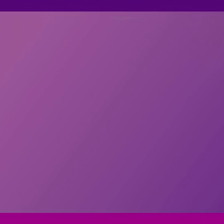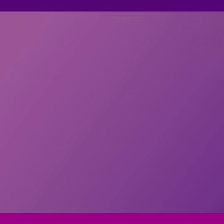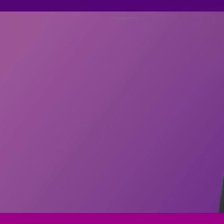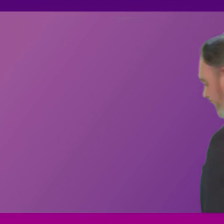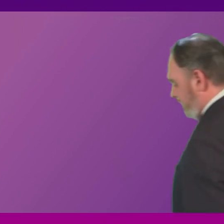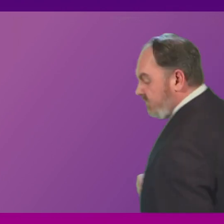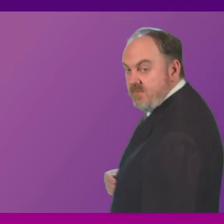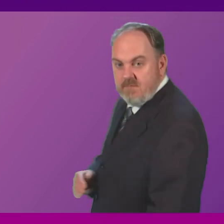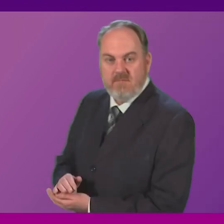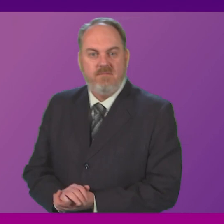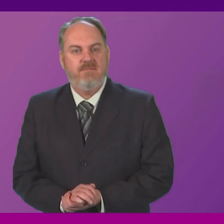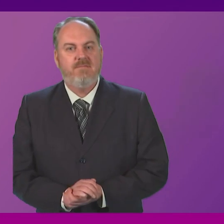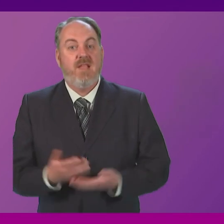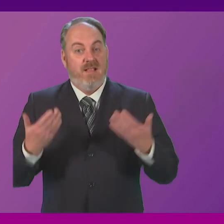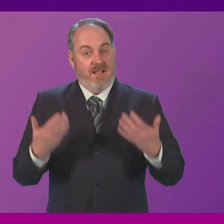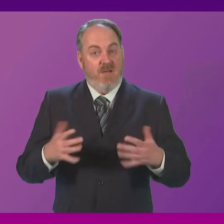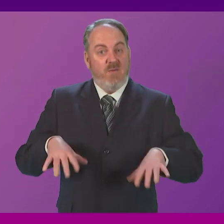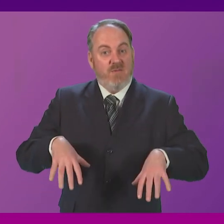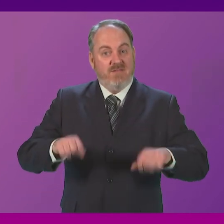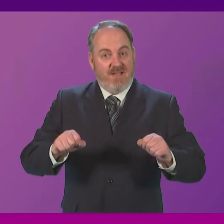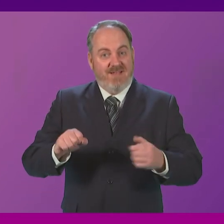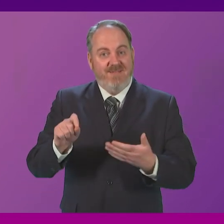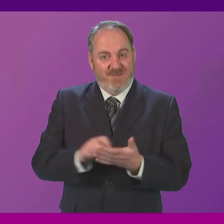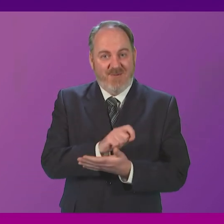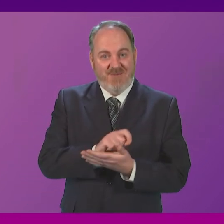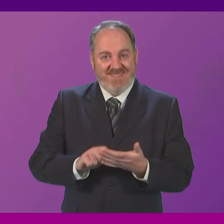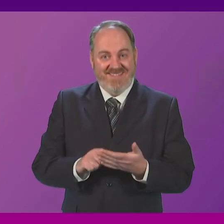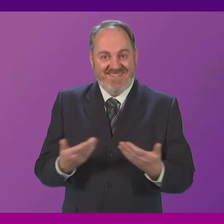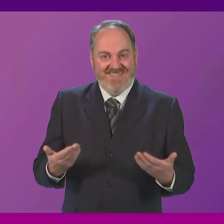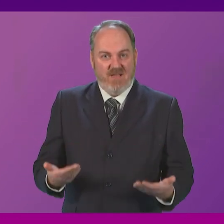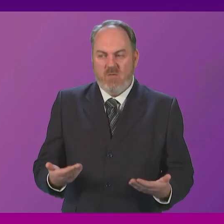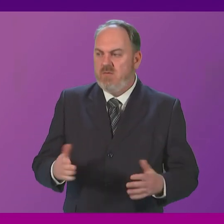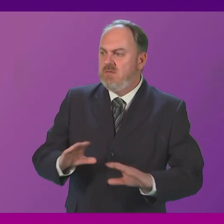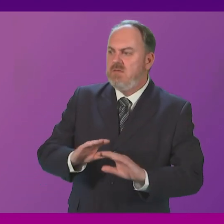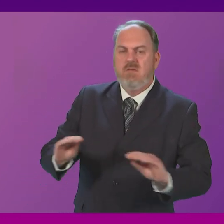We move to the vote. Can we have quiet?